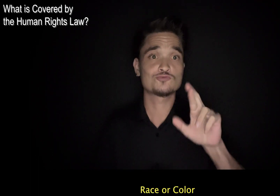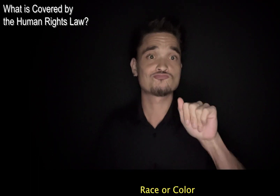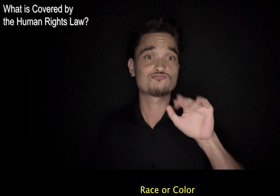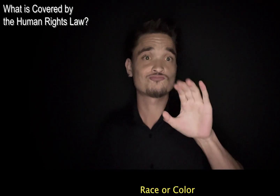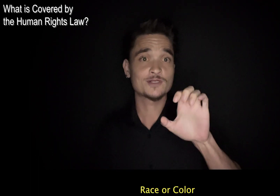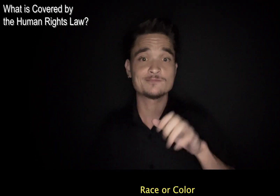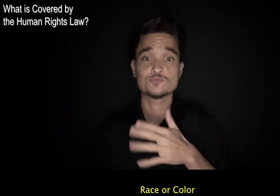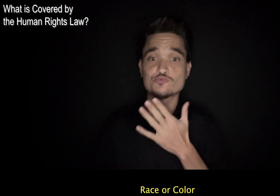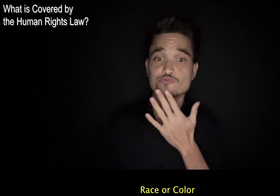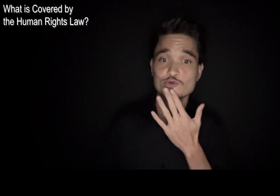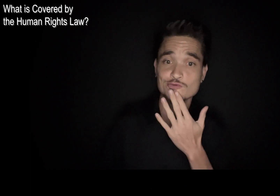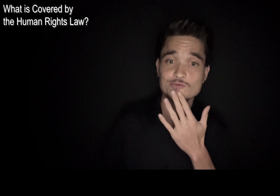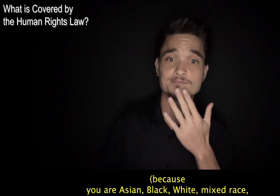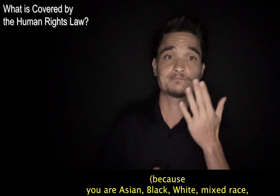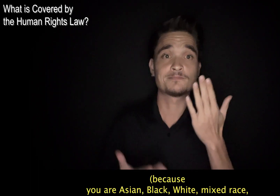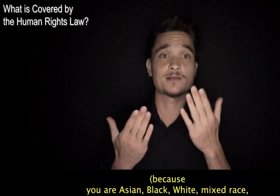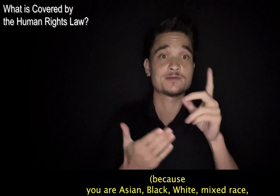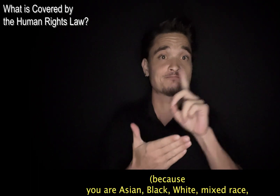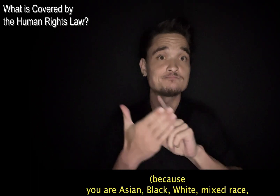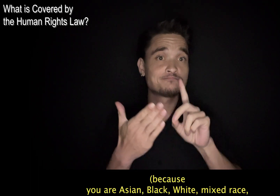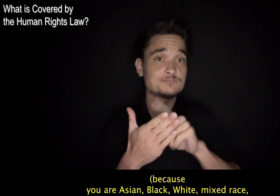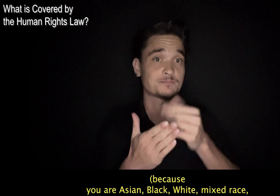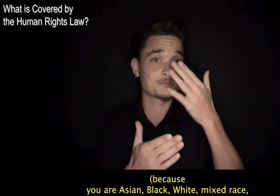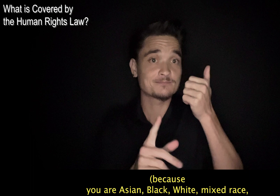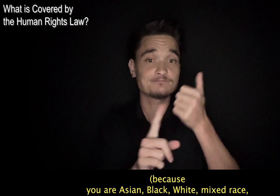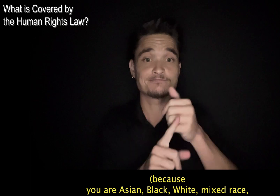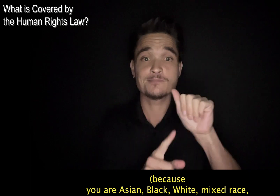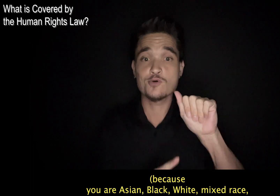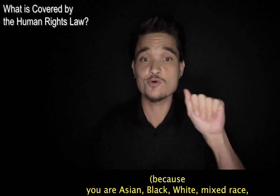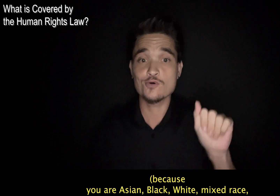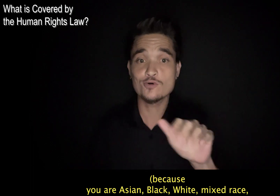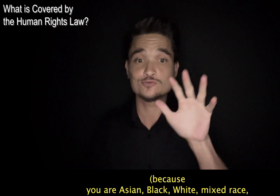Race or Color (because you are Asian, Black, White, mixed race,